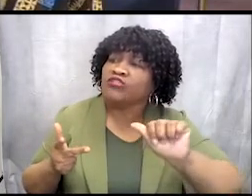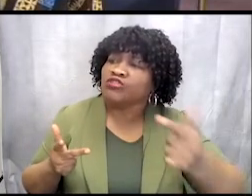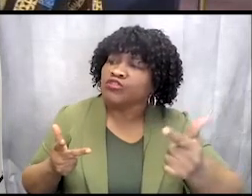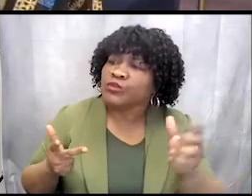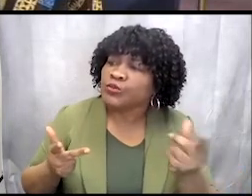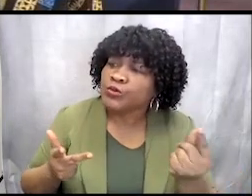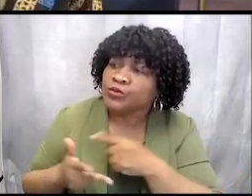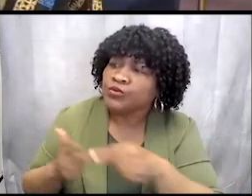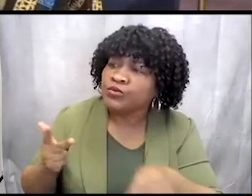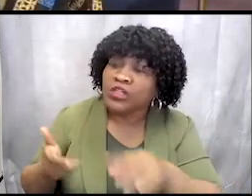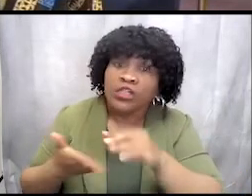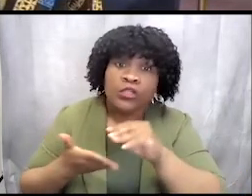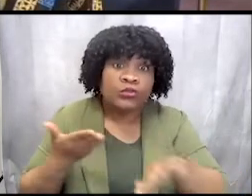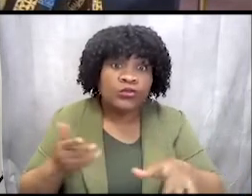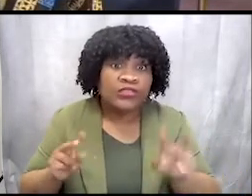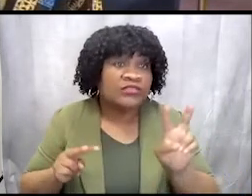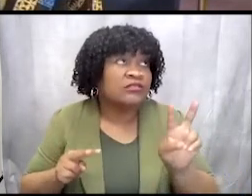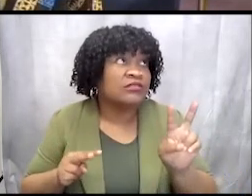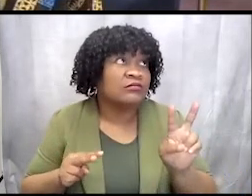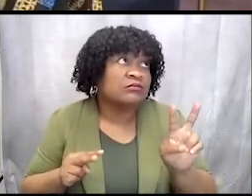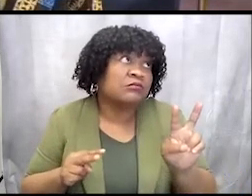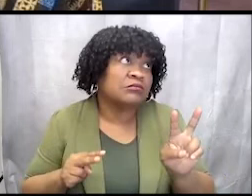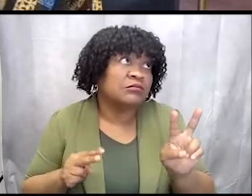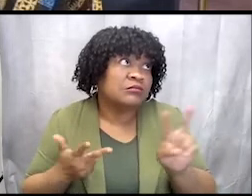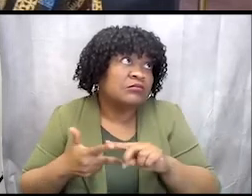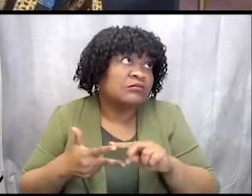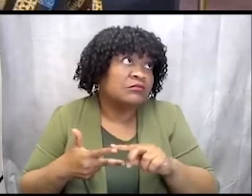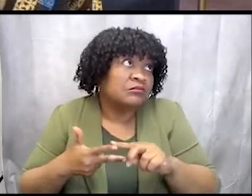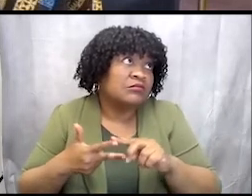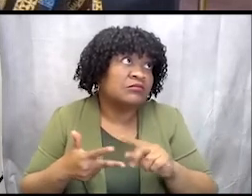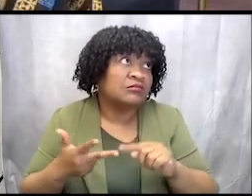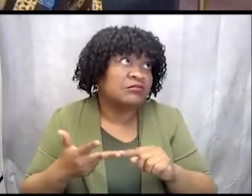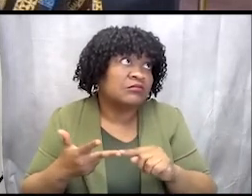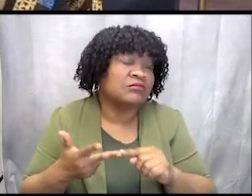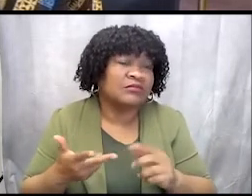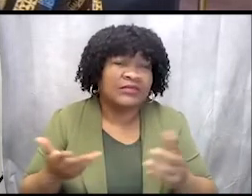people who have power and influence on their lives,